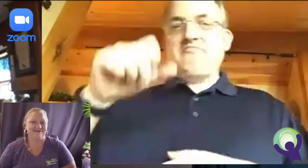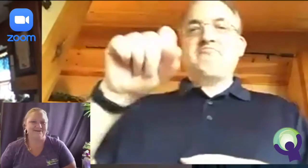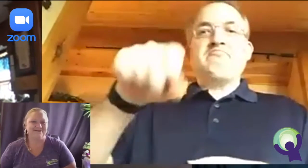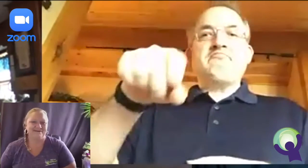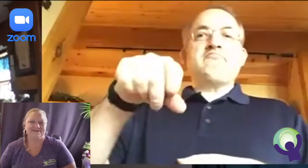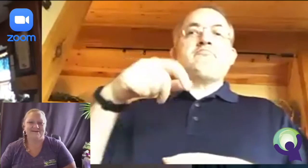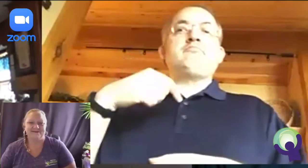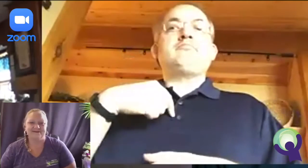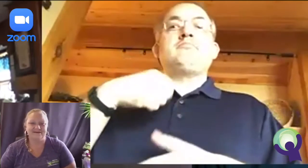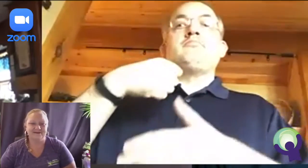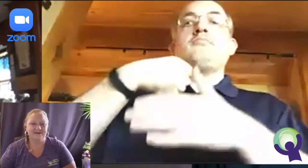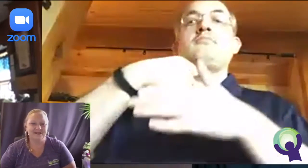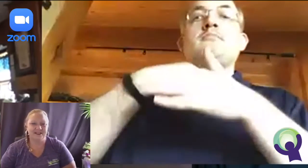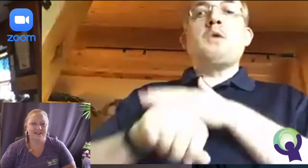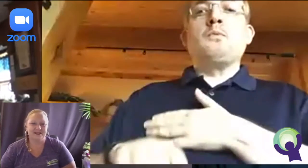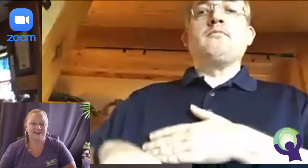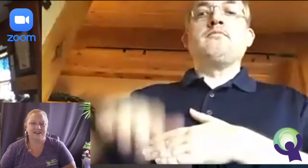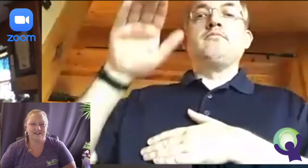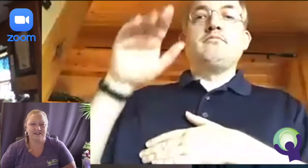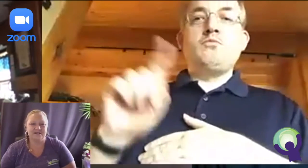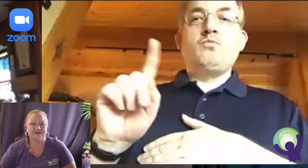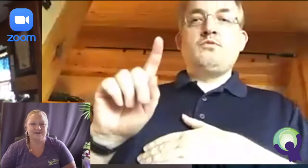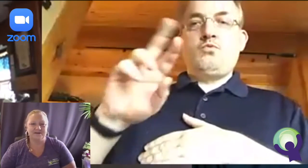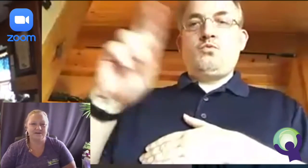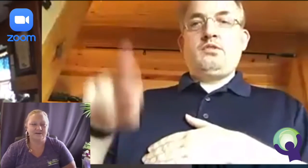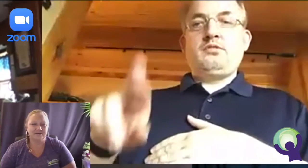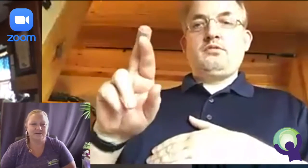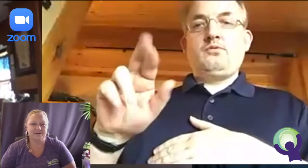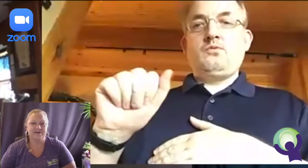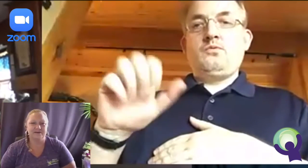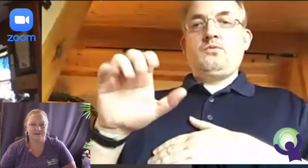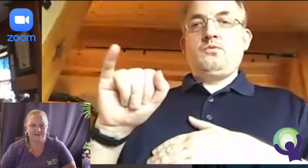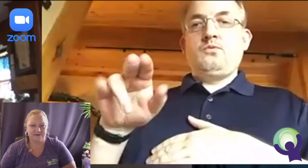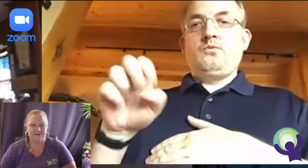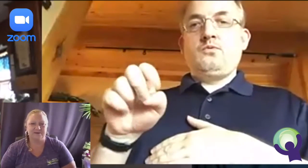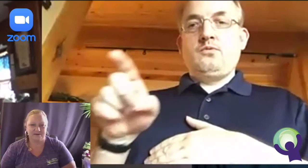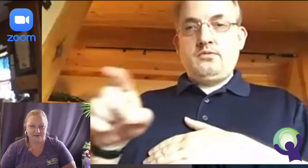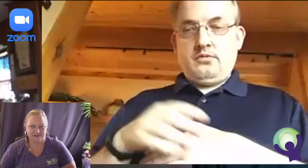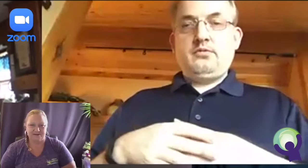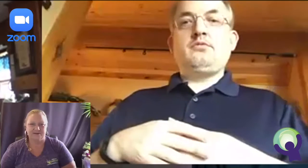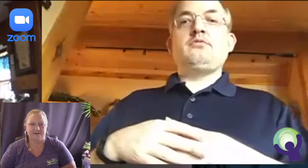could share that kind of information with us. Chris: Yes, so I was born in Racine